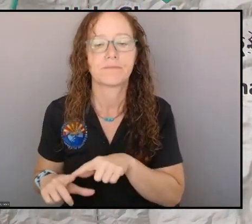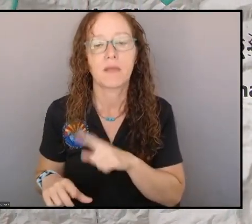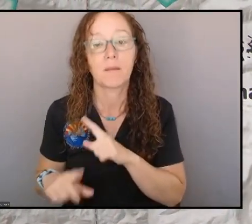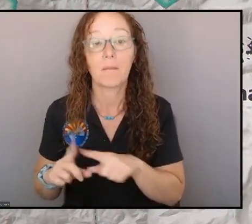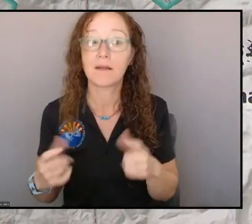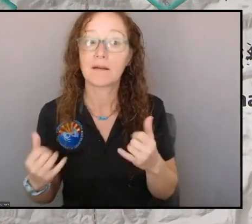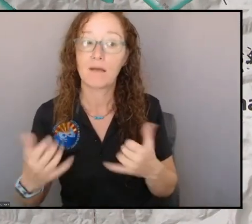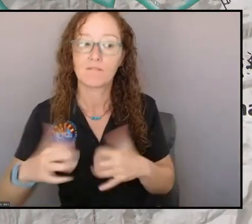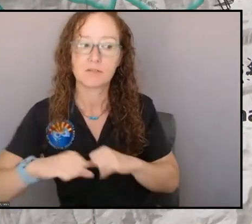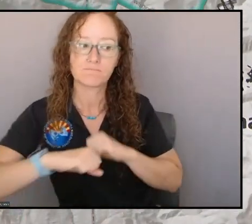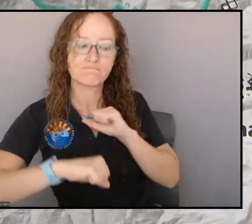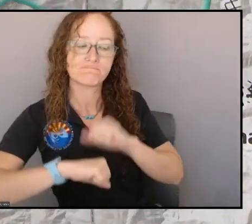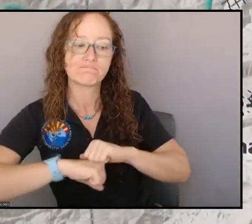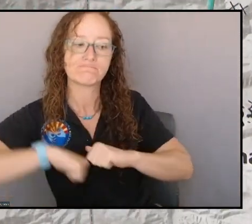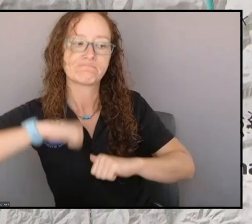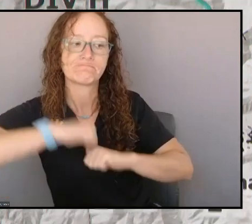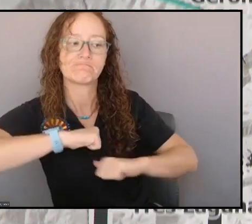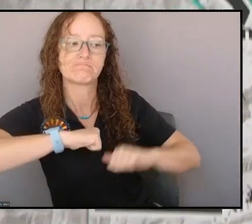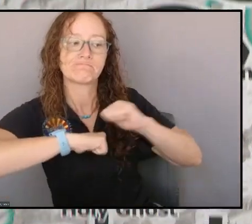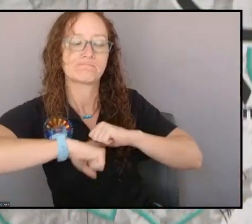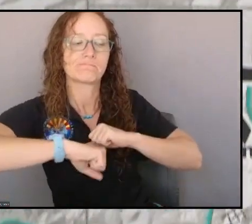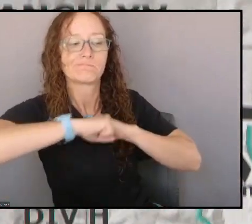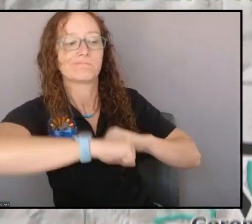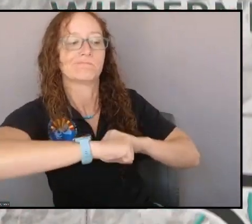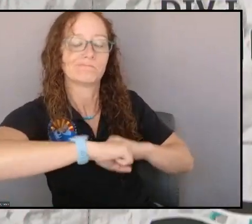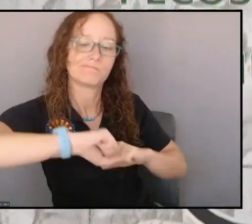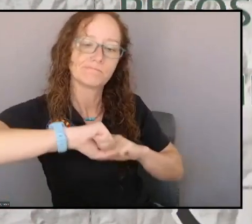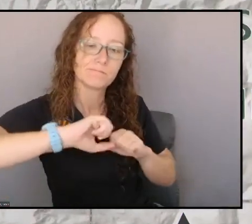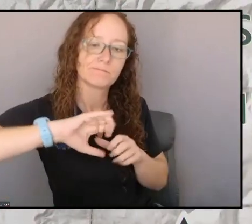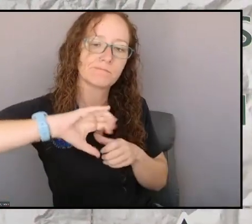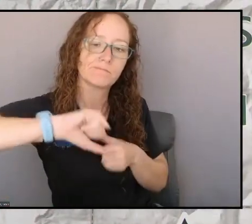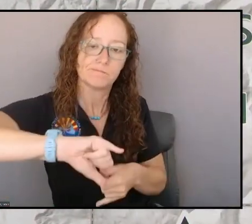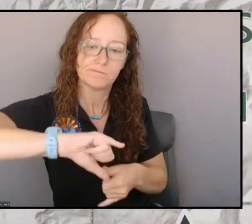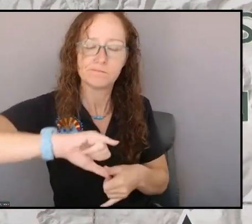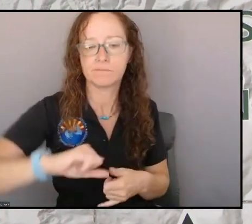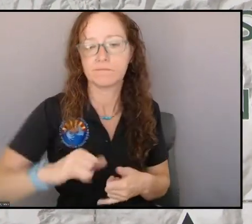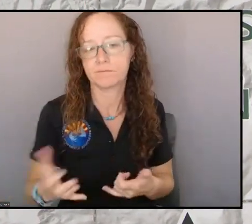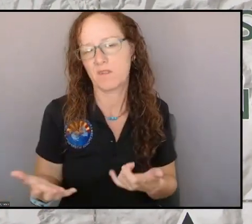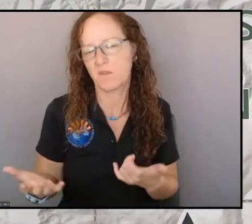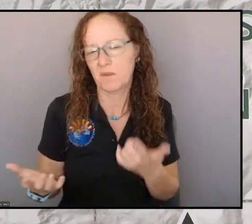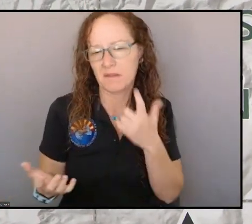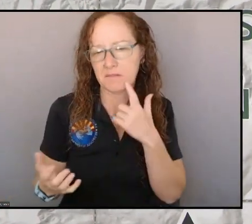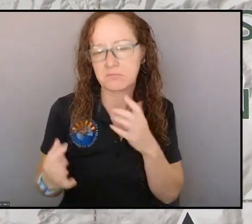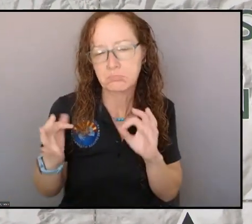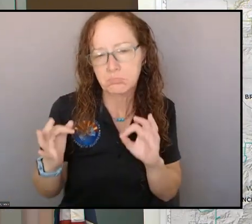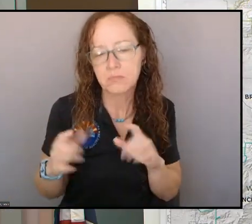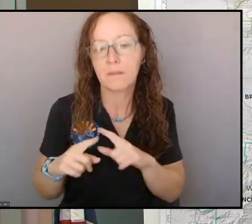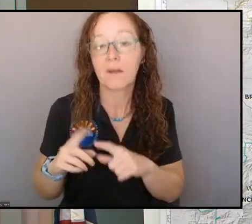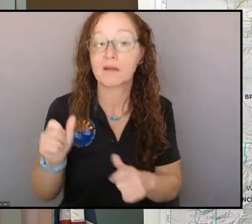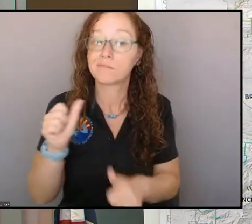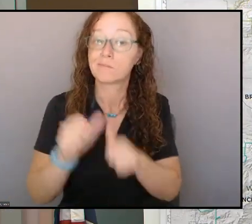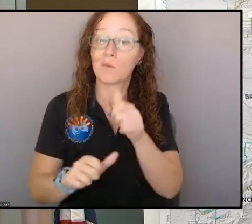primary concern is going to be up here in the Pecos Wilderness where there's still quite a bit of active fire. The good news